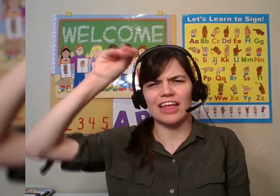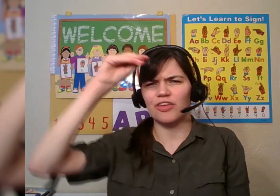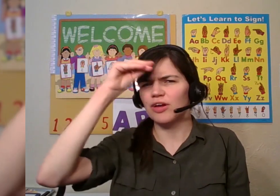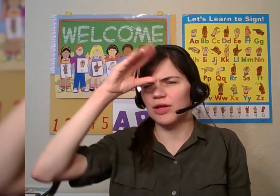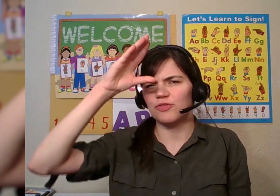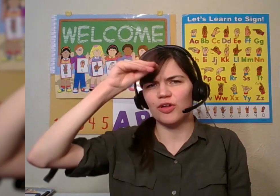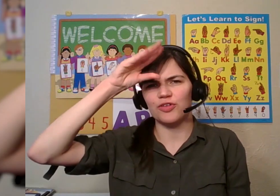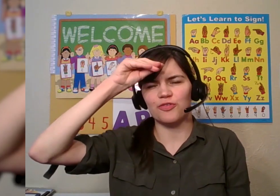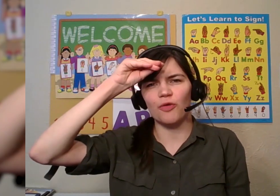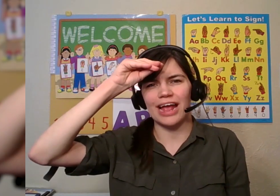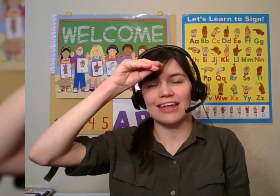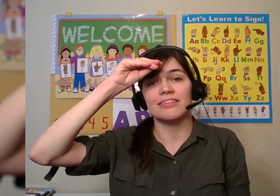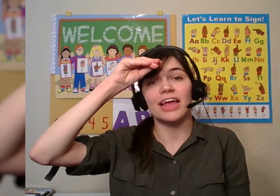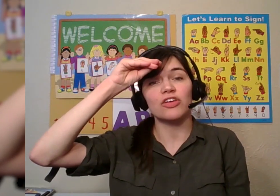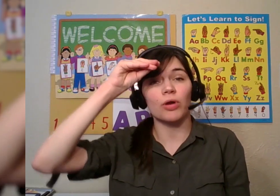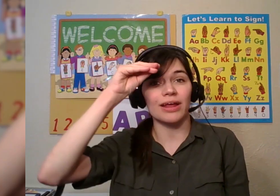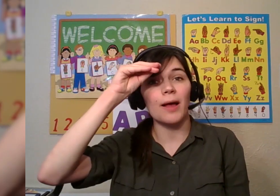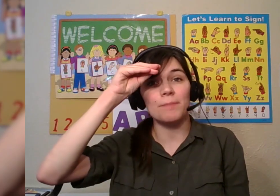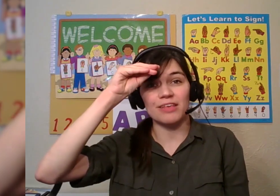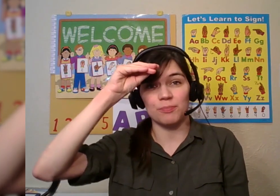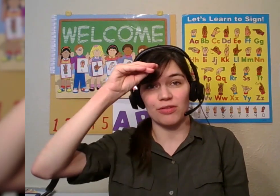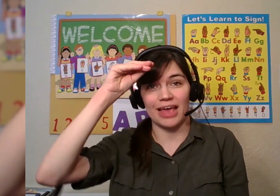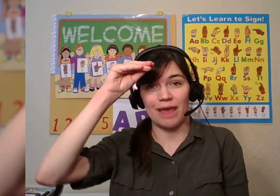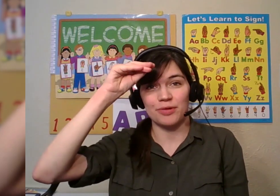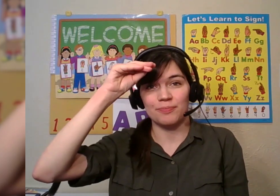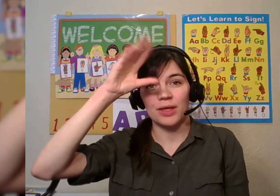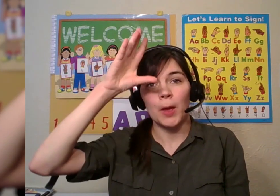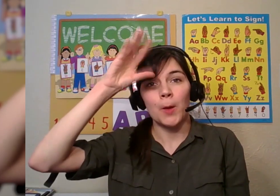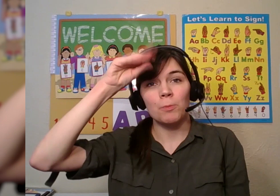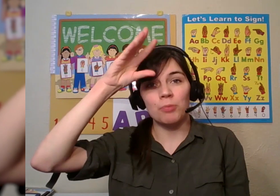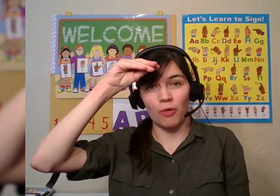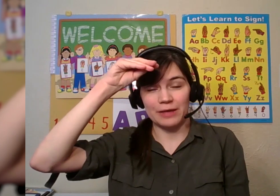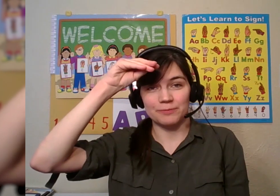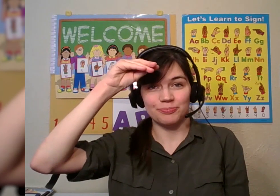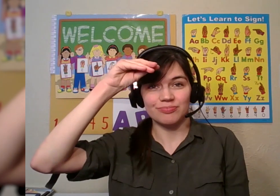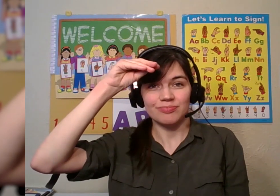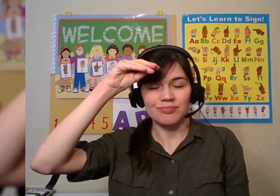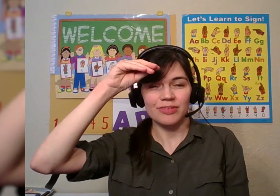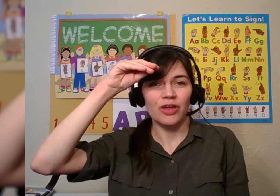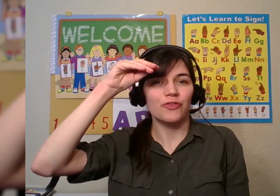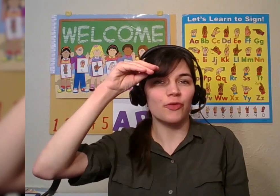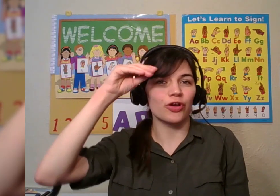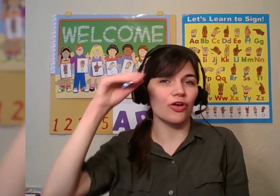in front of your forehead like you're wearing a baseball cap: boy. For girl,